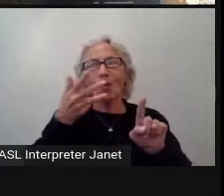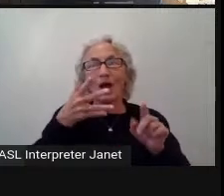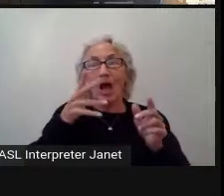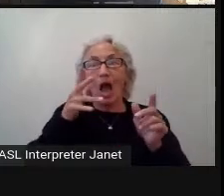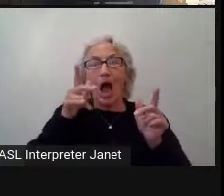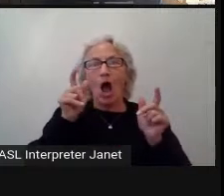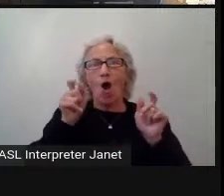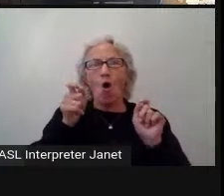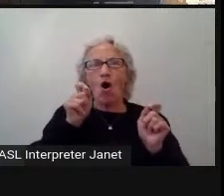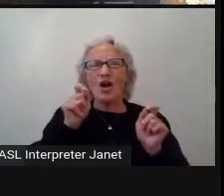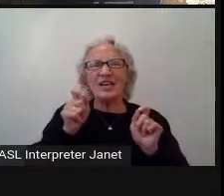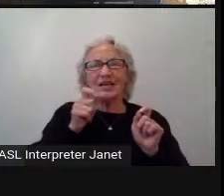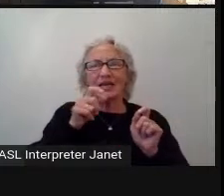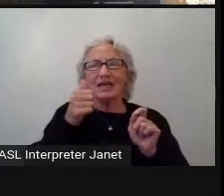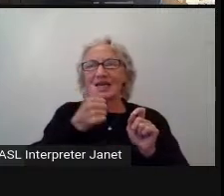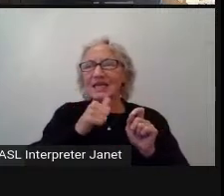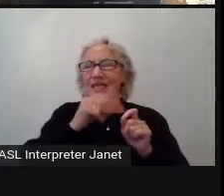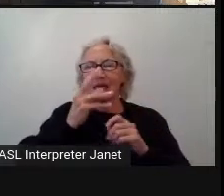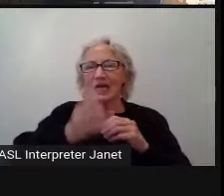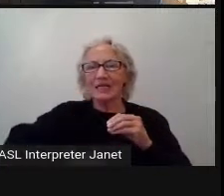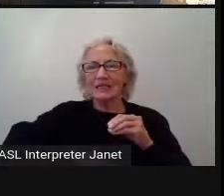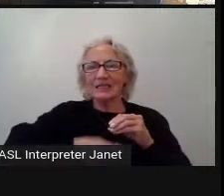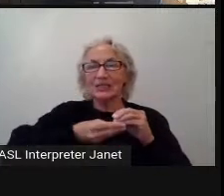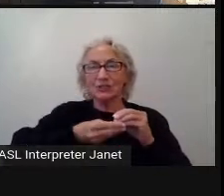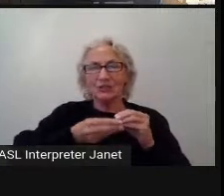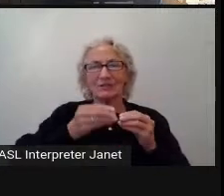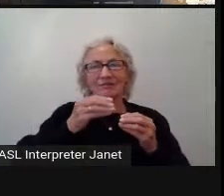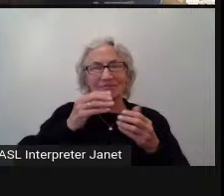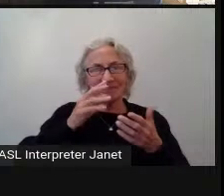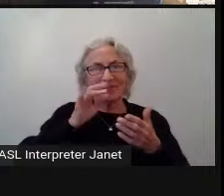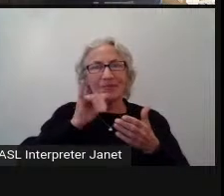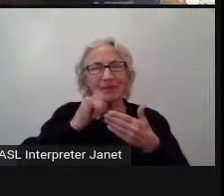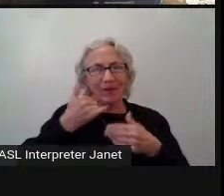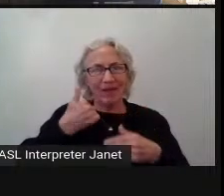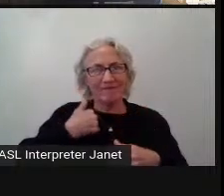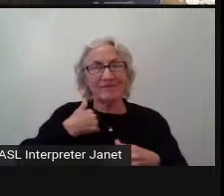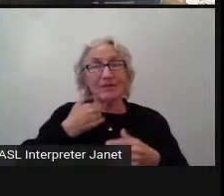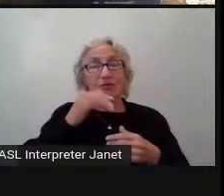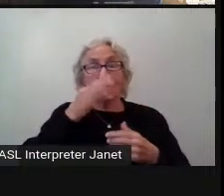One of the biggest goals